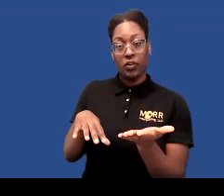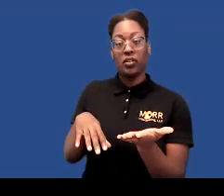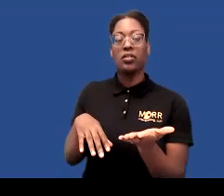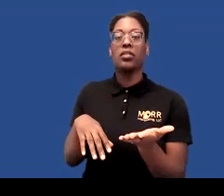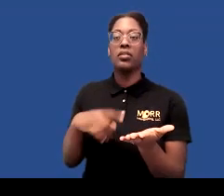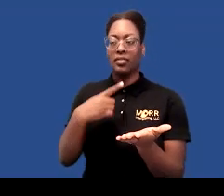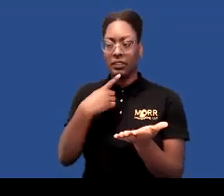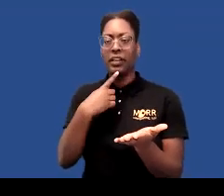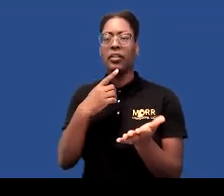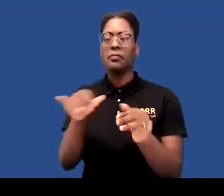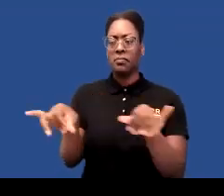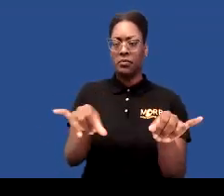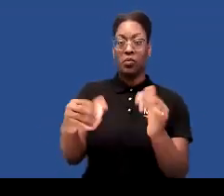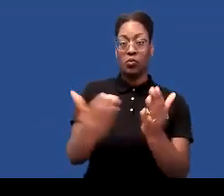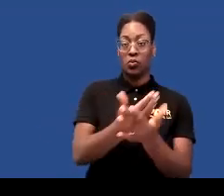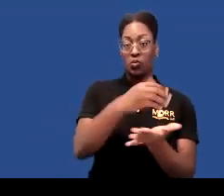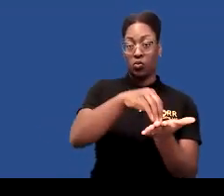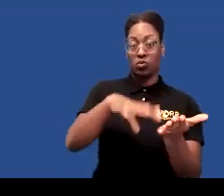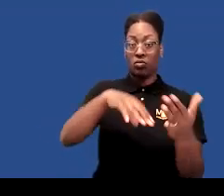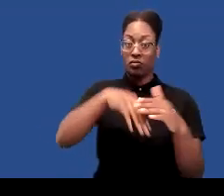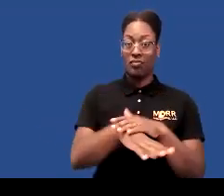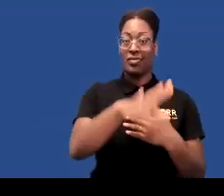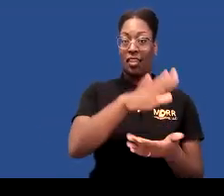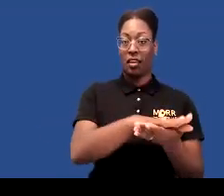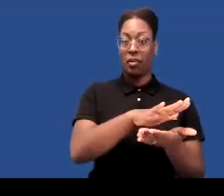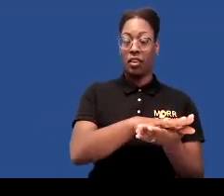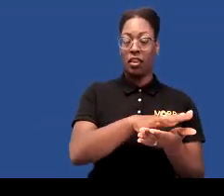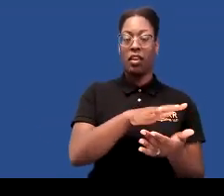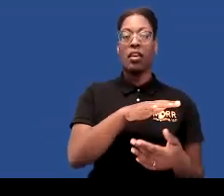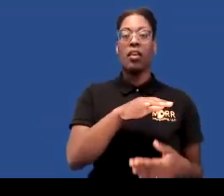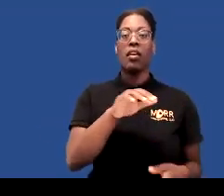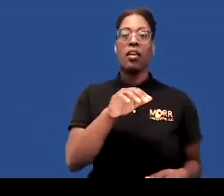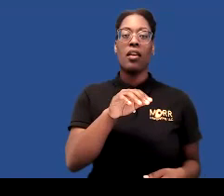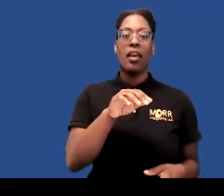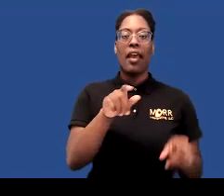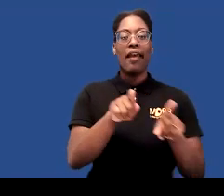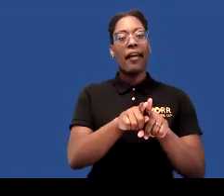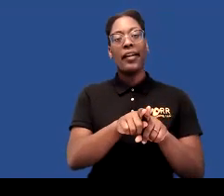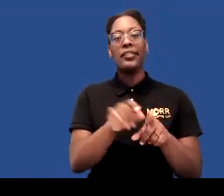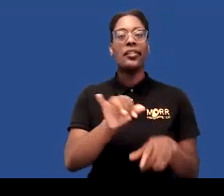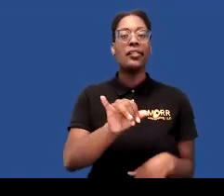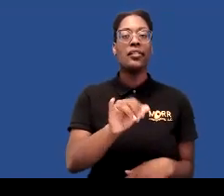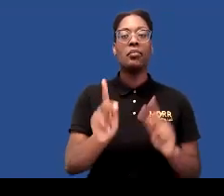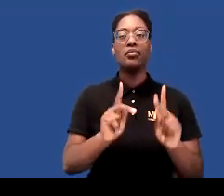between new students entering the academy as people from, say, one country